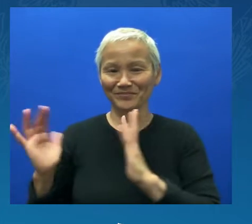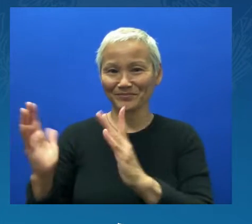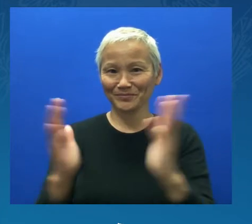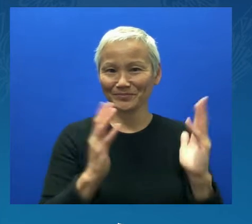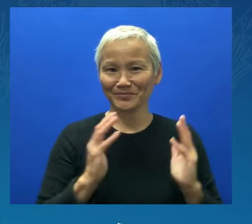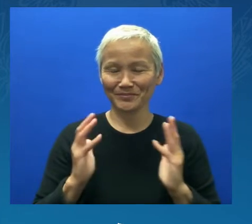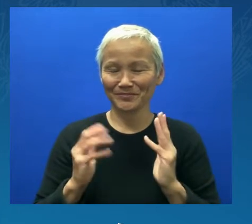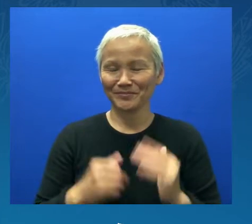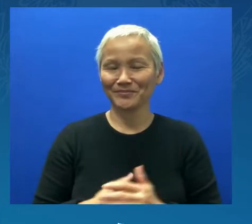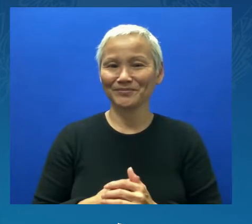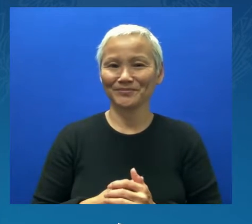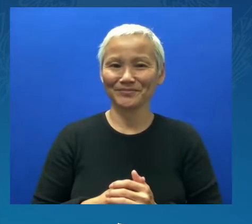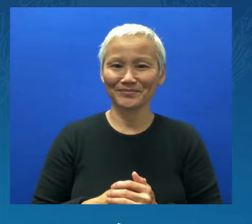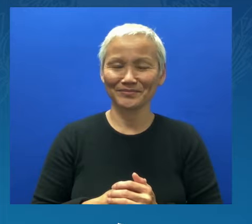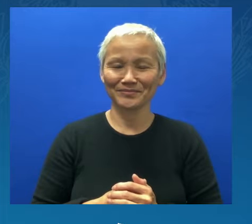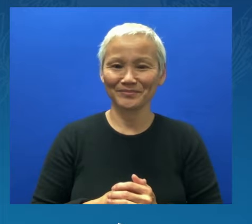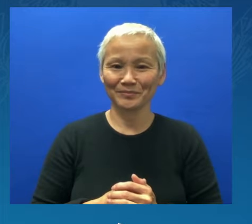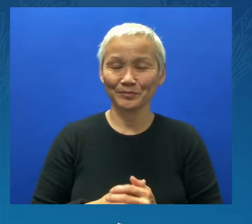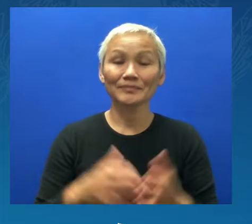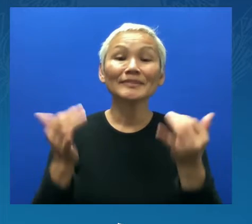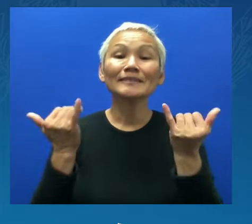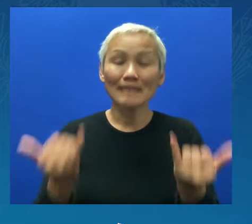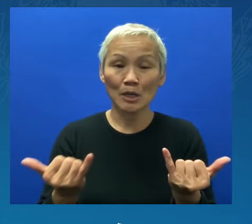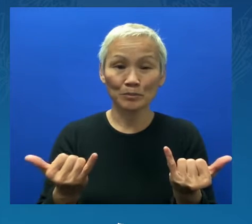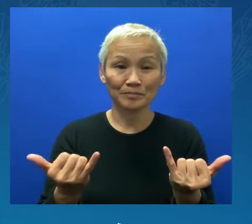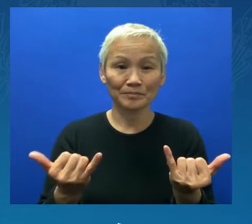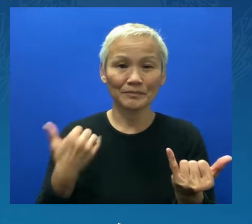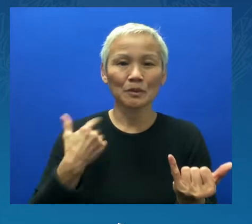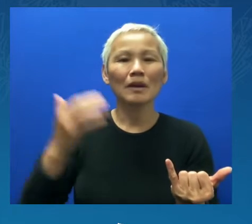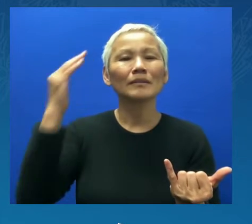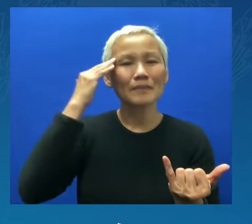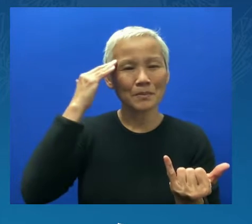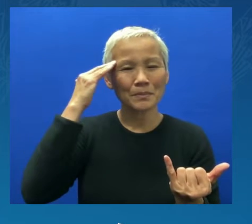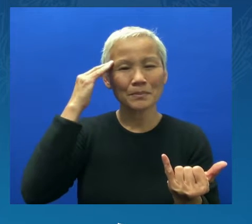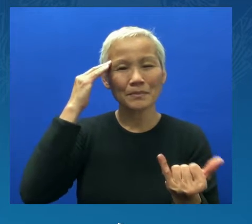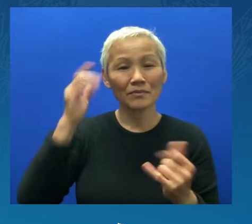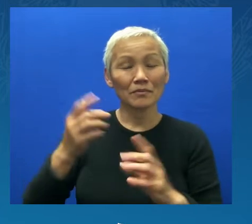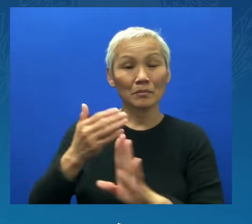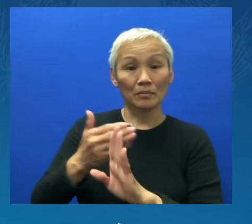Now I know that this next incredible opportunity here